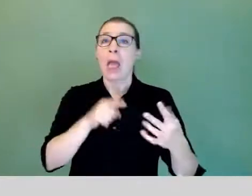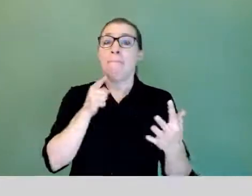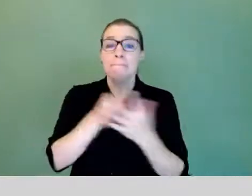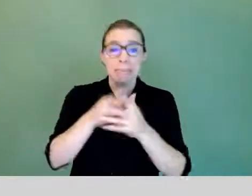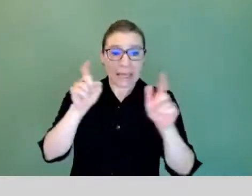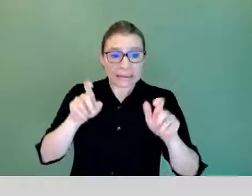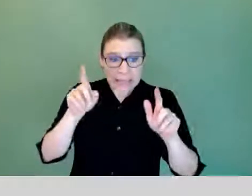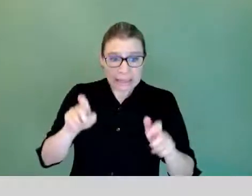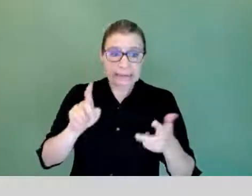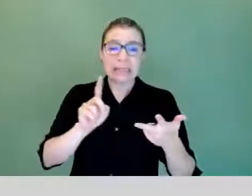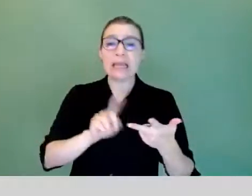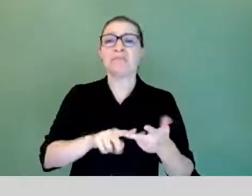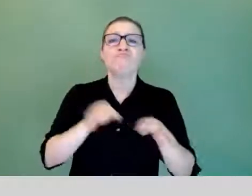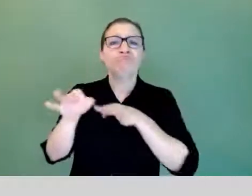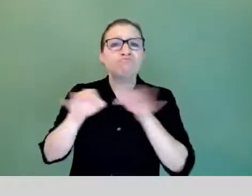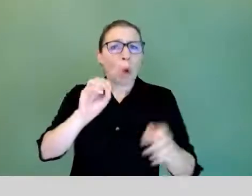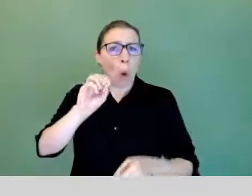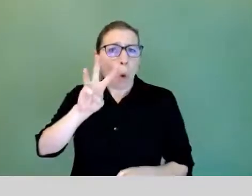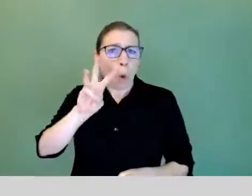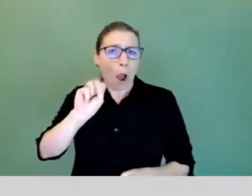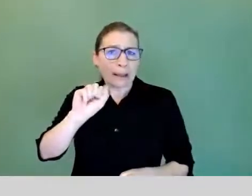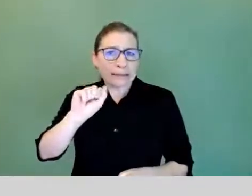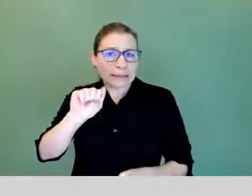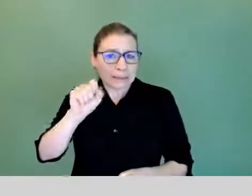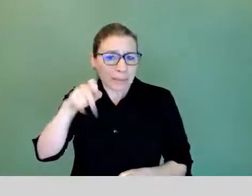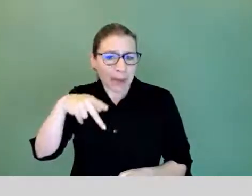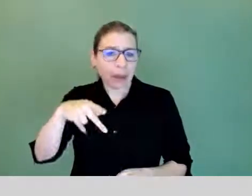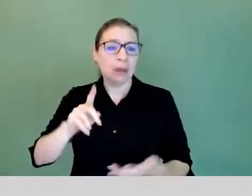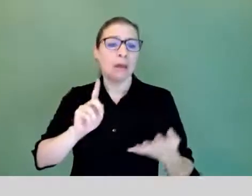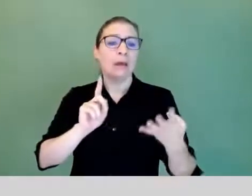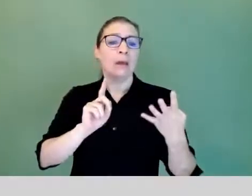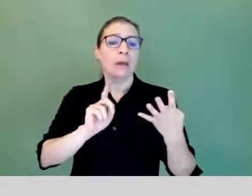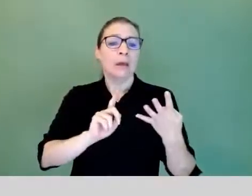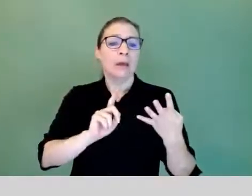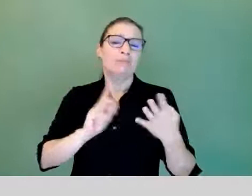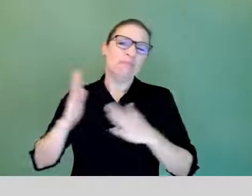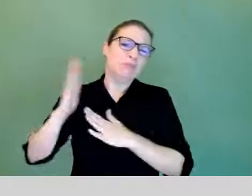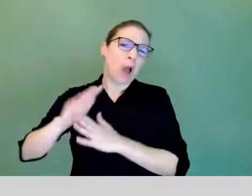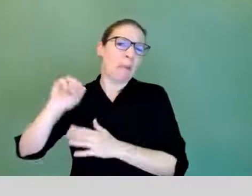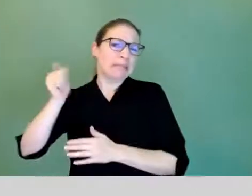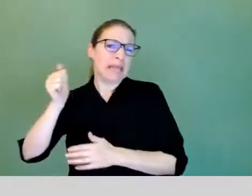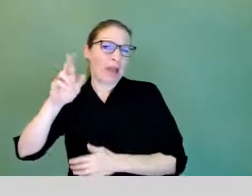Then overview of OWASP, top 10 risks and strategies and configuration settings to make